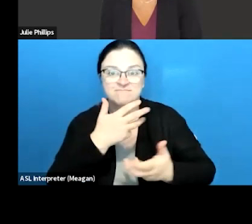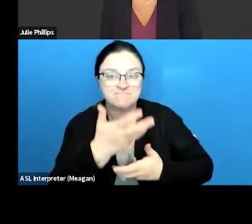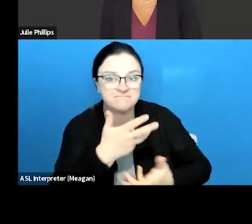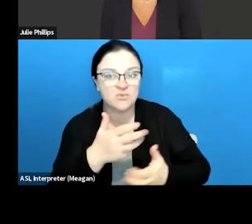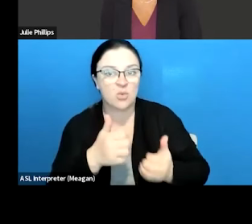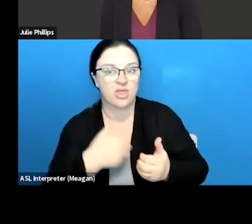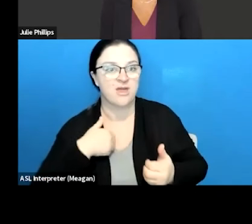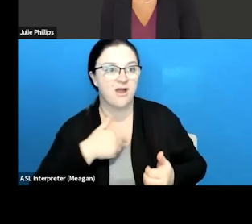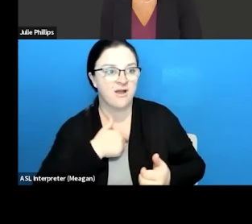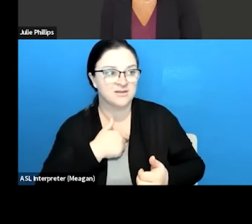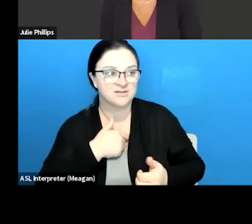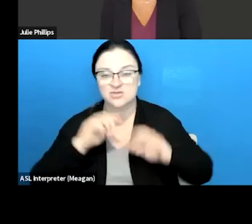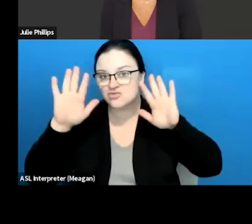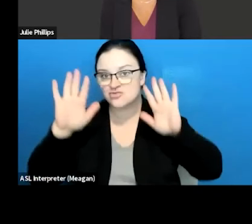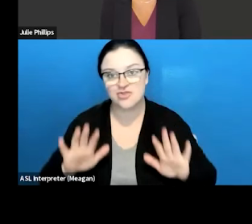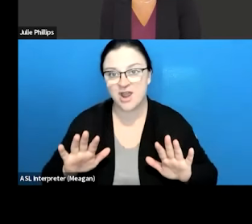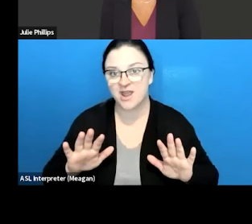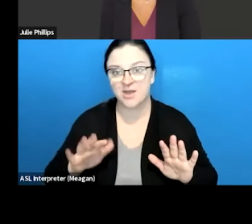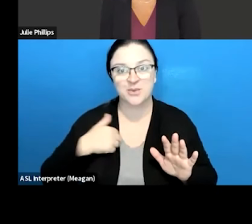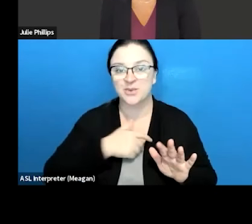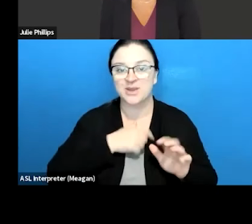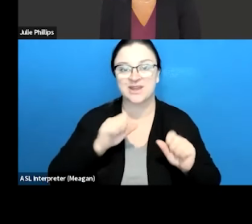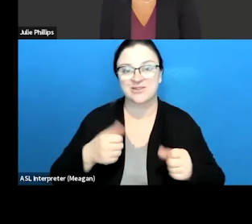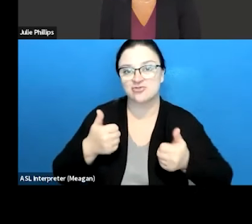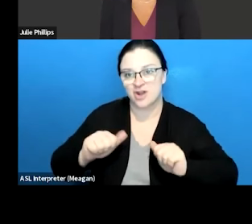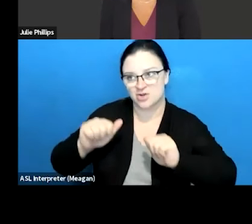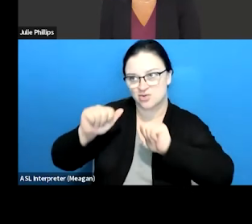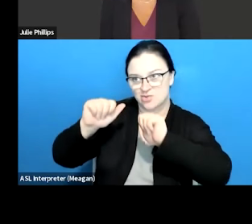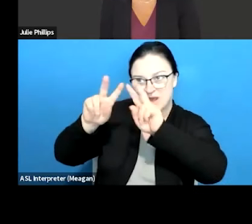wonderful, we can then try to assess the situation that way.